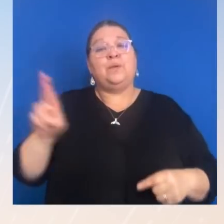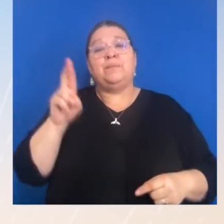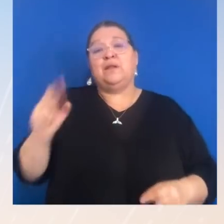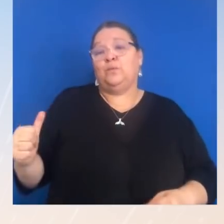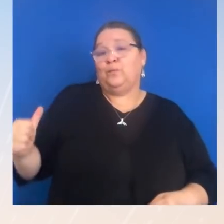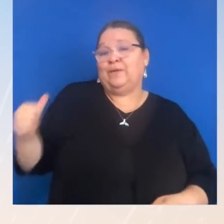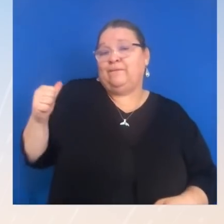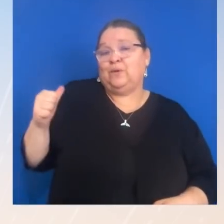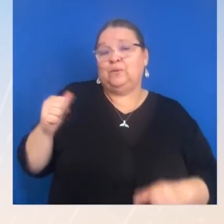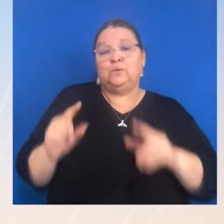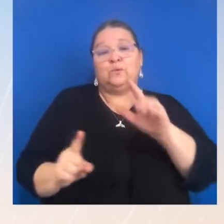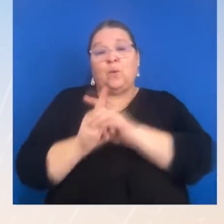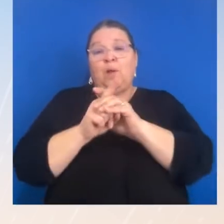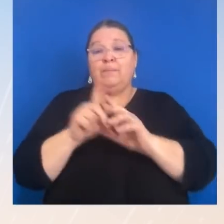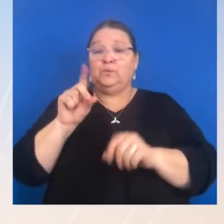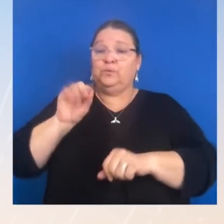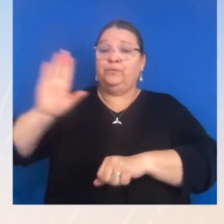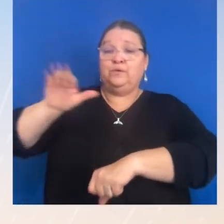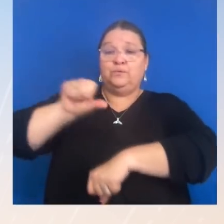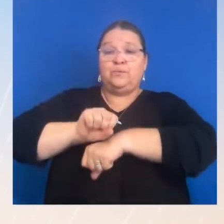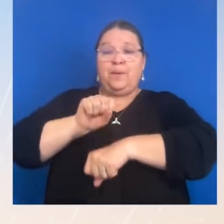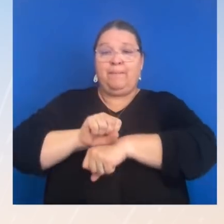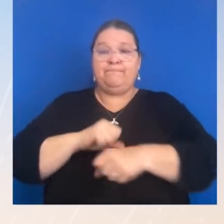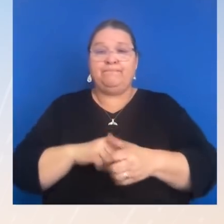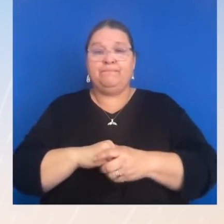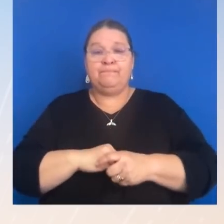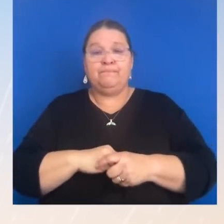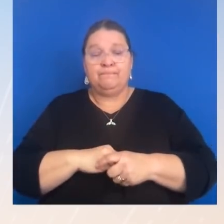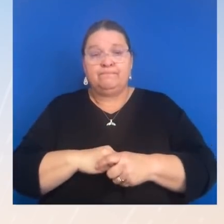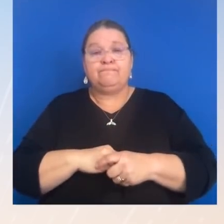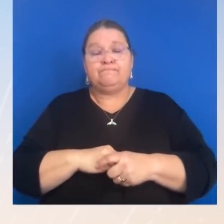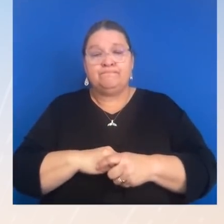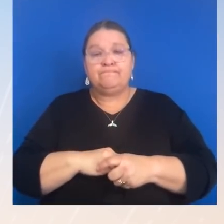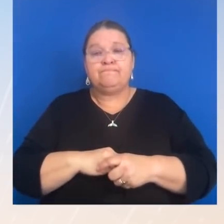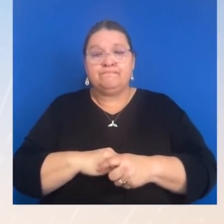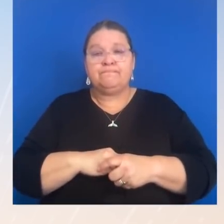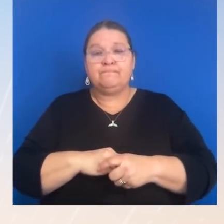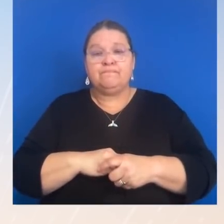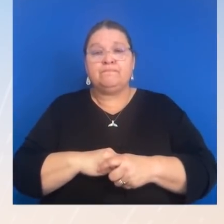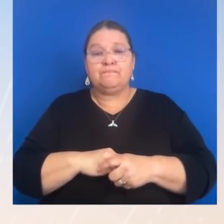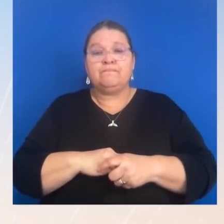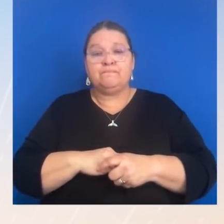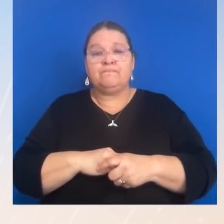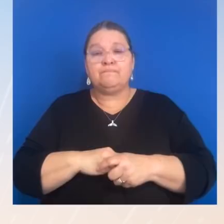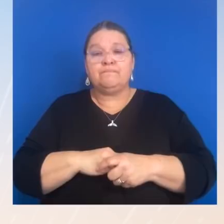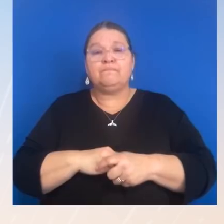On inflation, you said, obviously, that the Ukraine fight is going to --